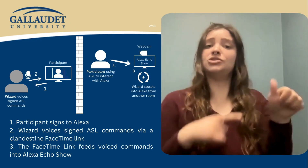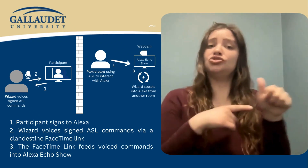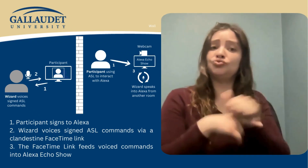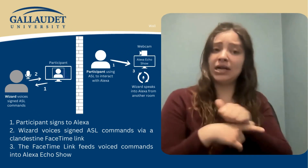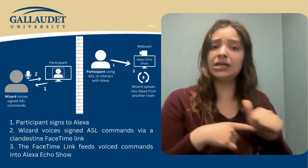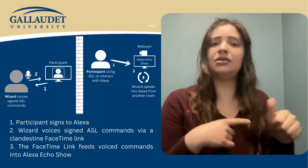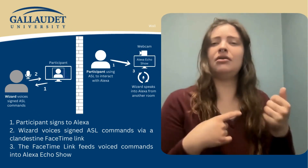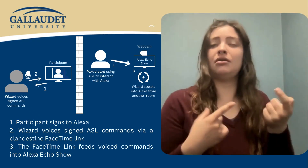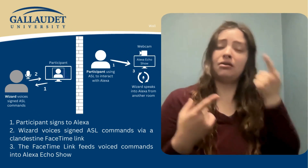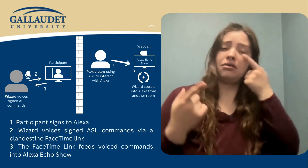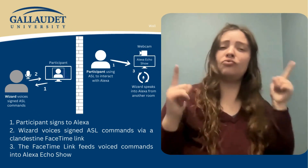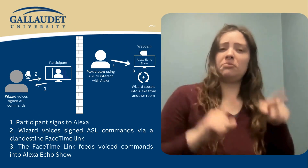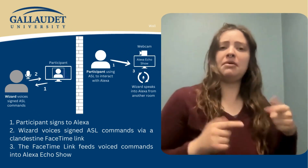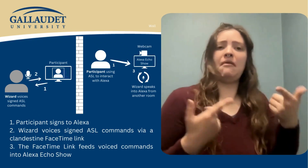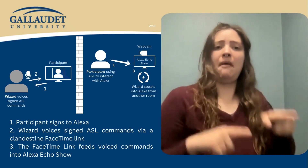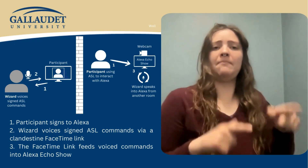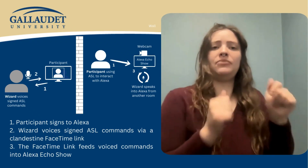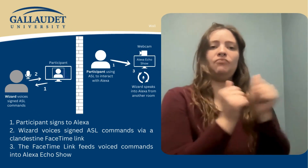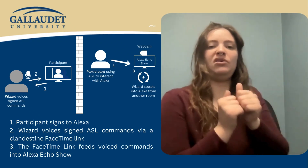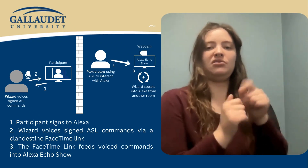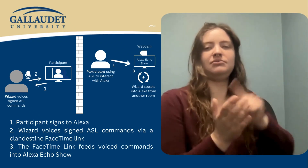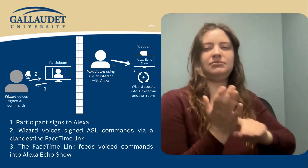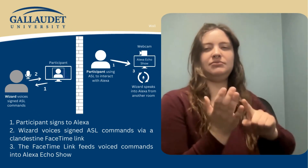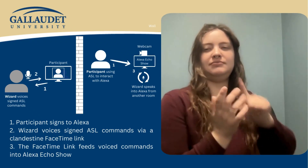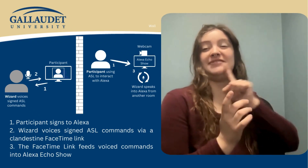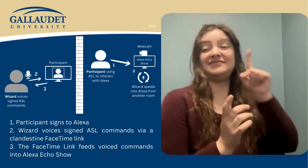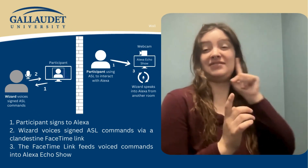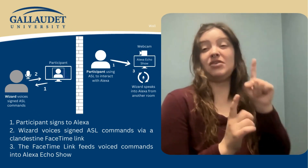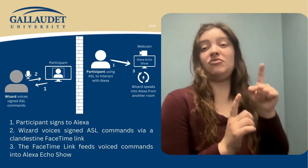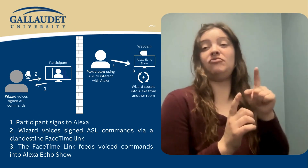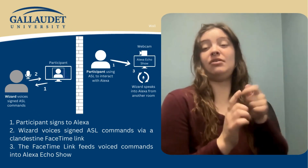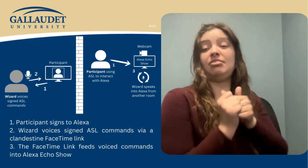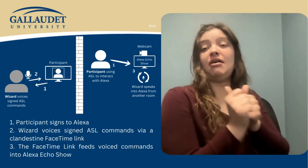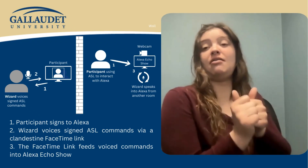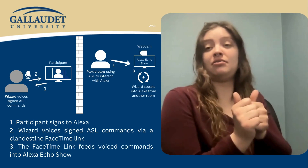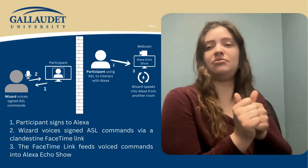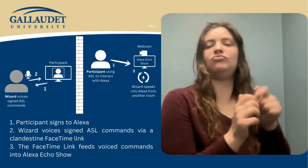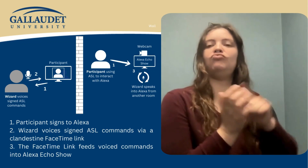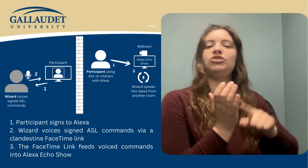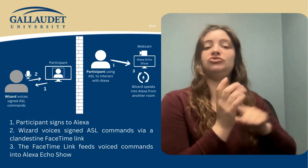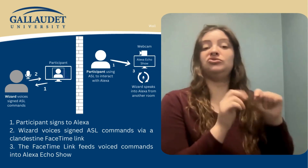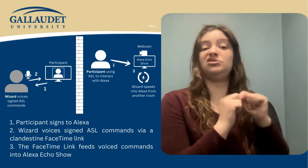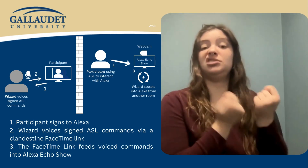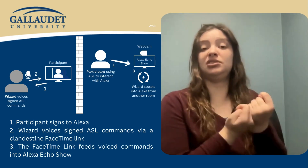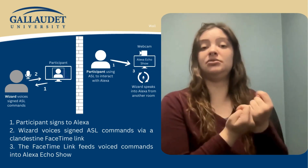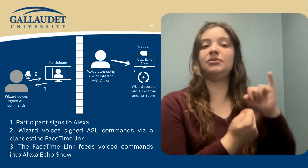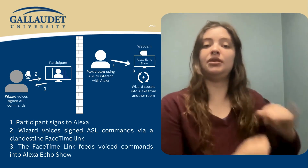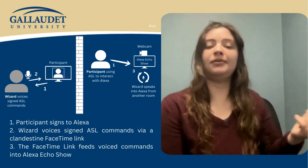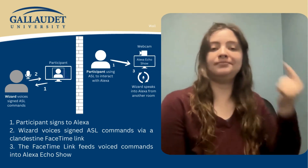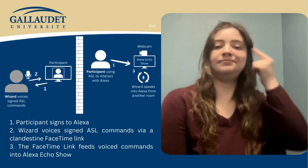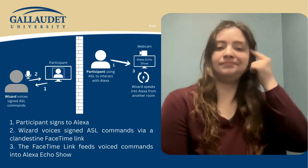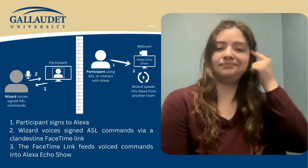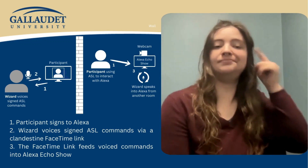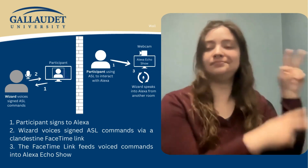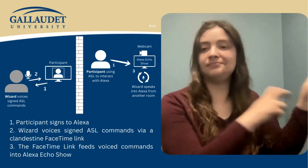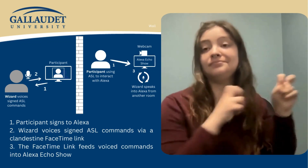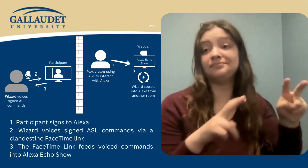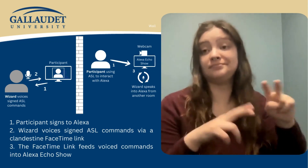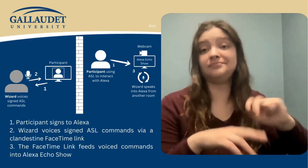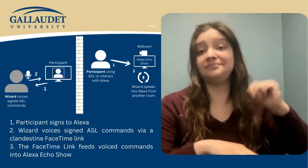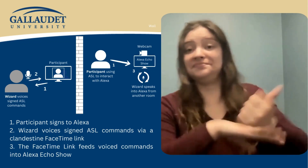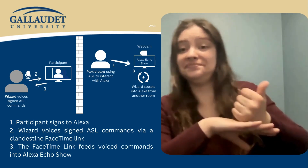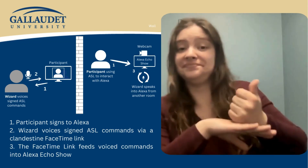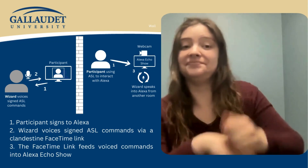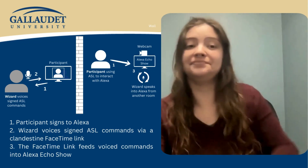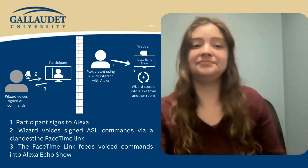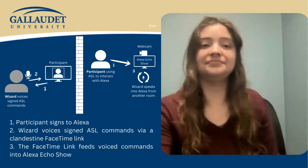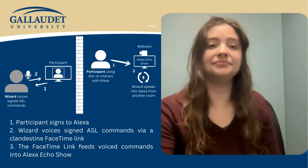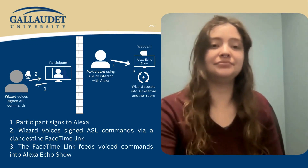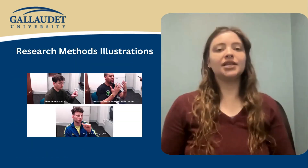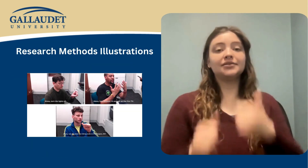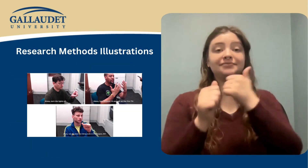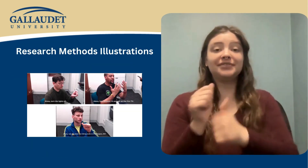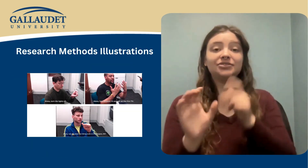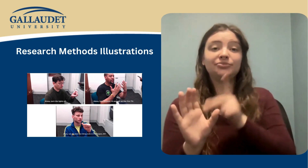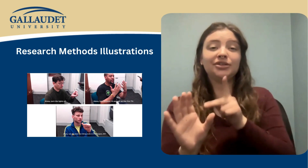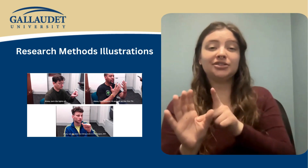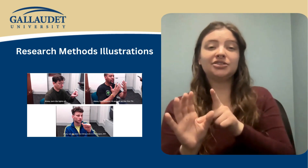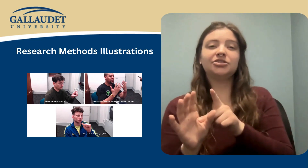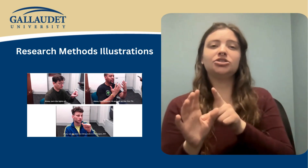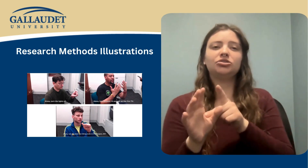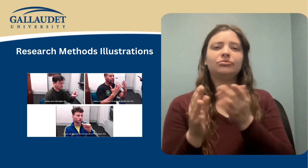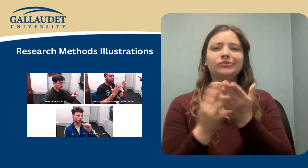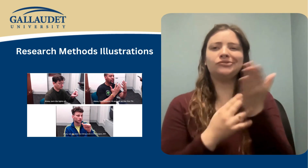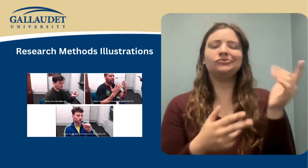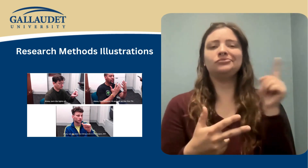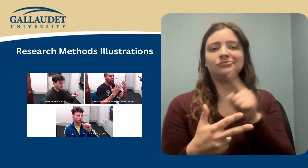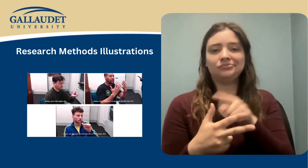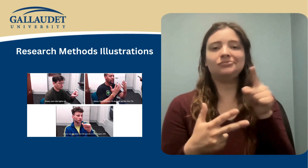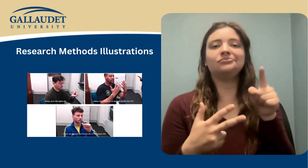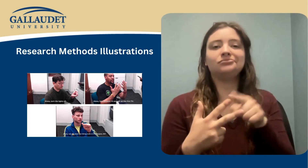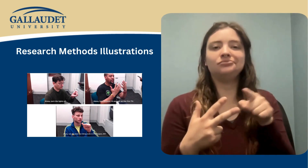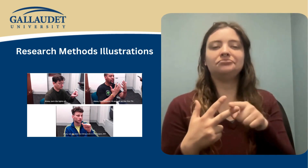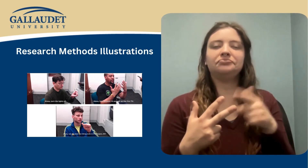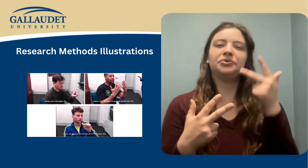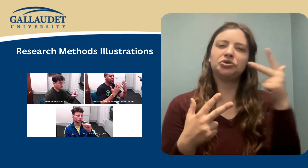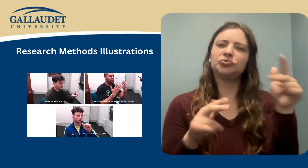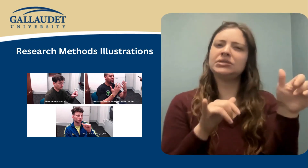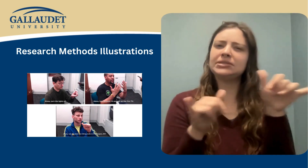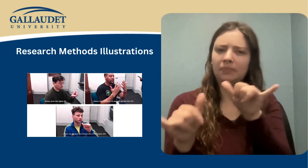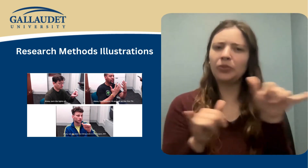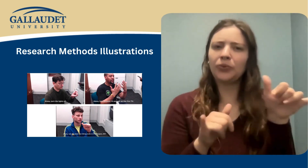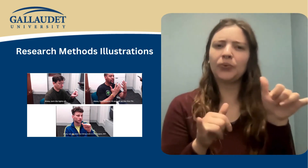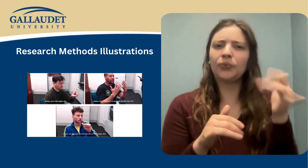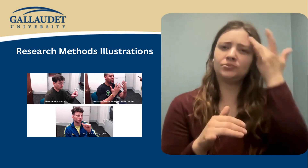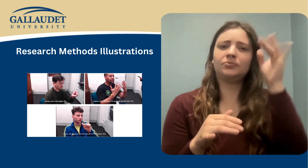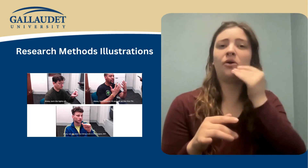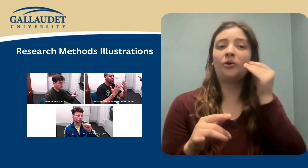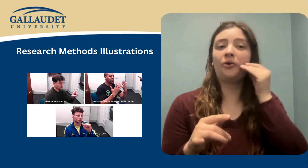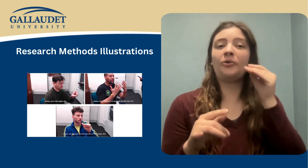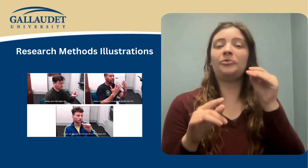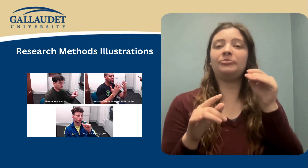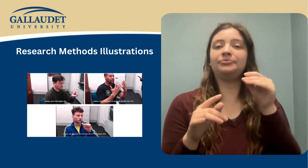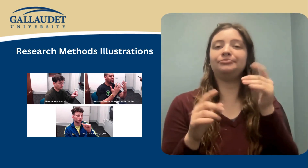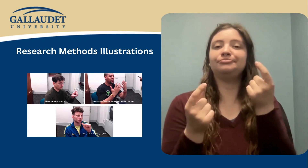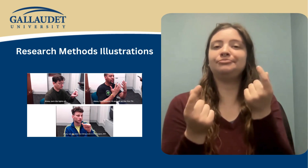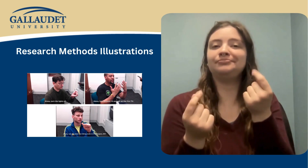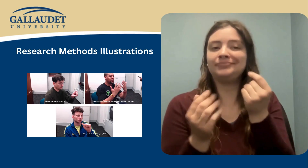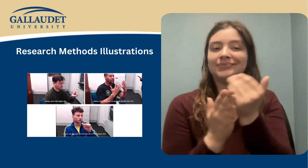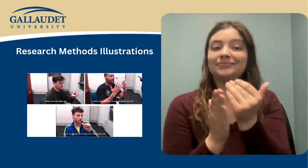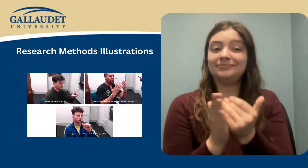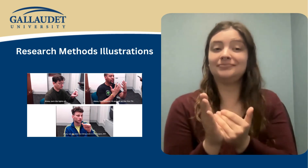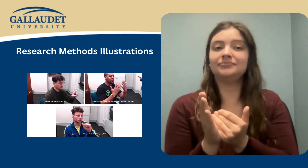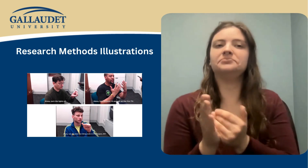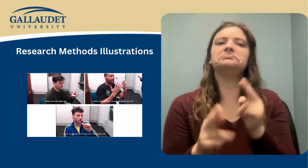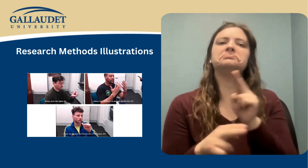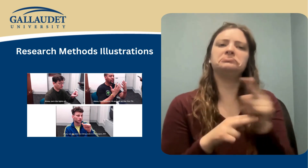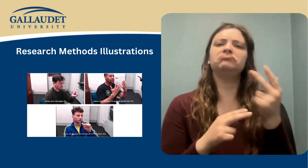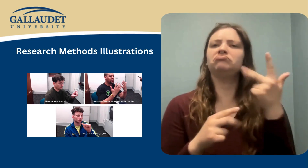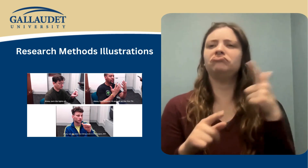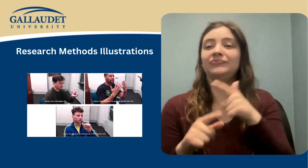in collaboration with the deaf research team who created the experimental setup.